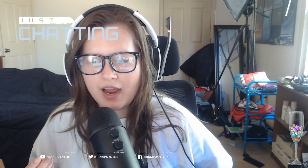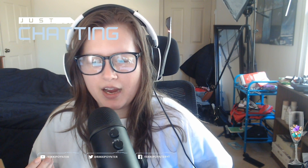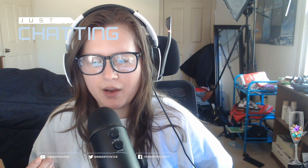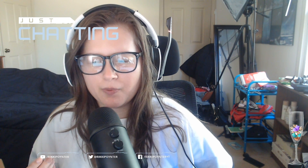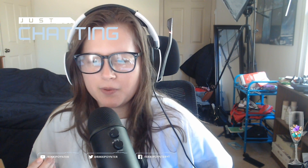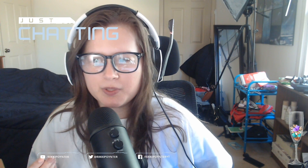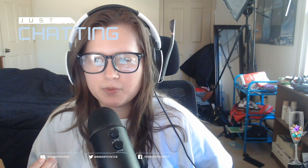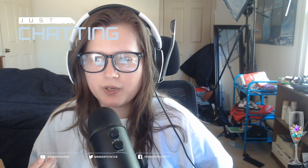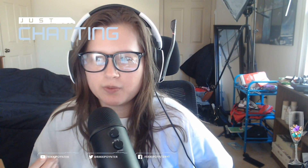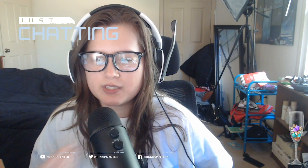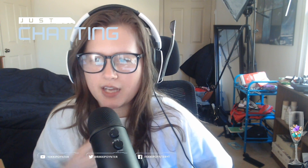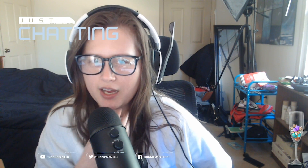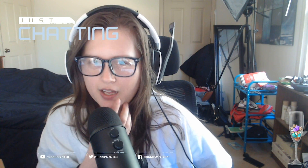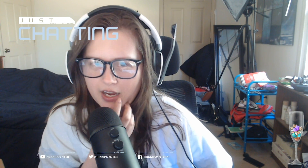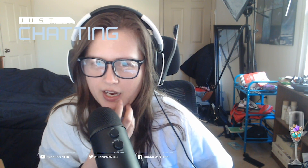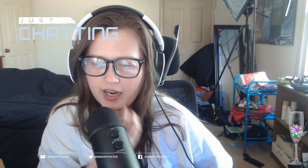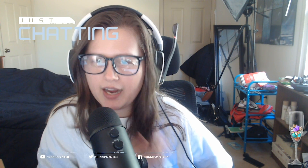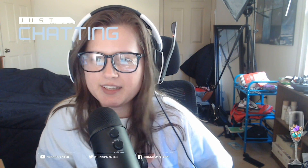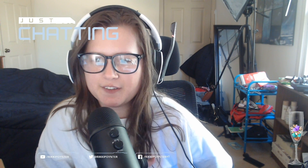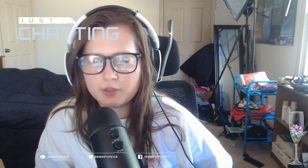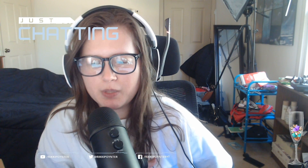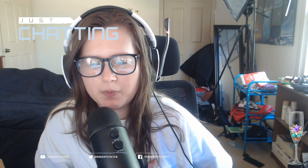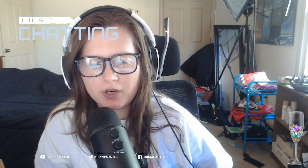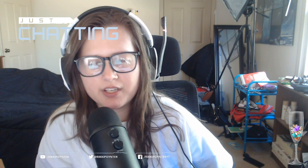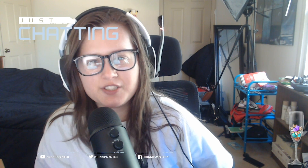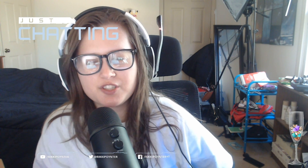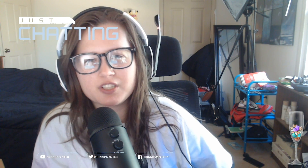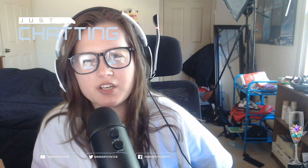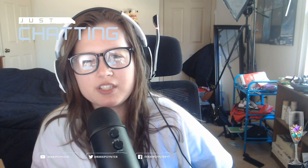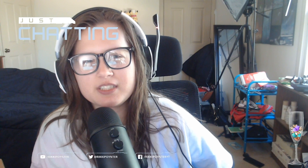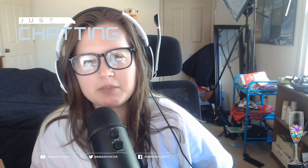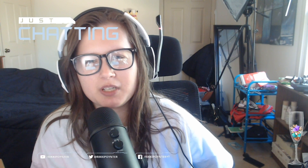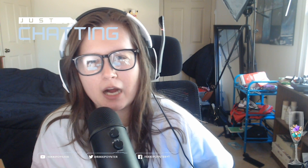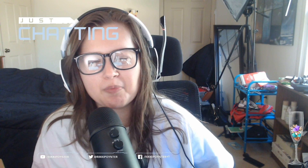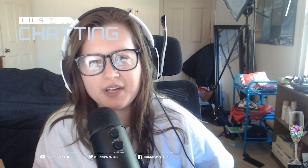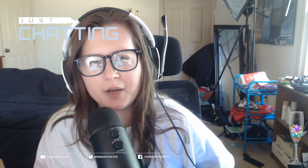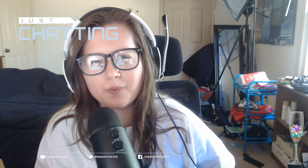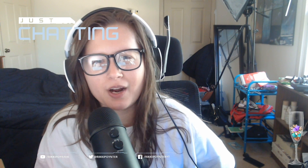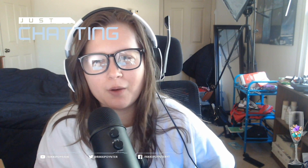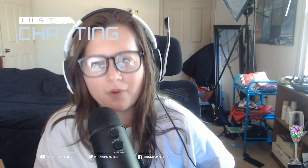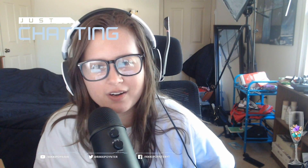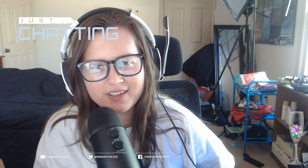And what was weird was that it had different people, and they just couldn't seem to comprehend what I wanted.